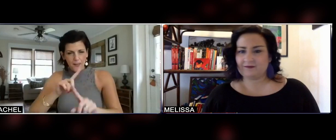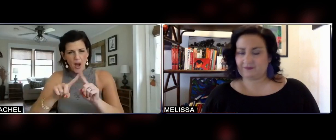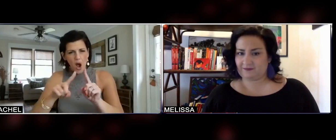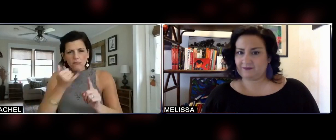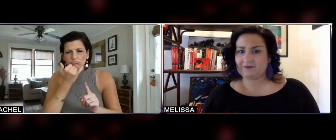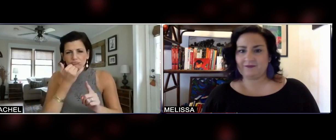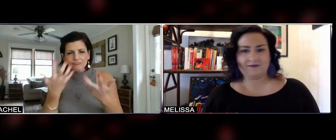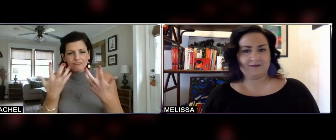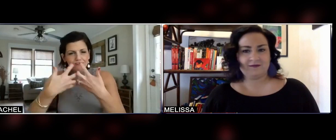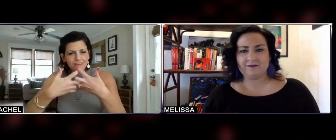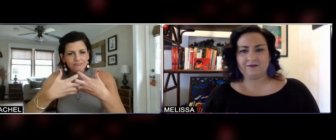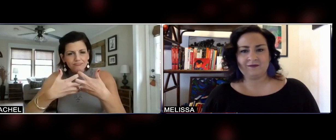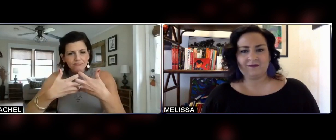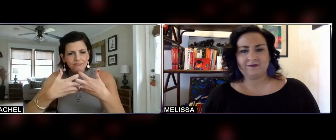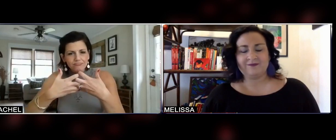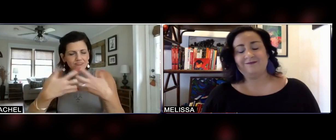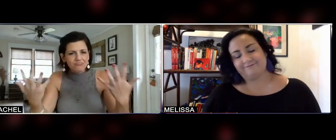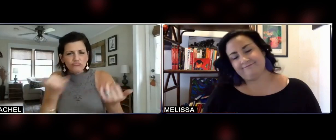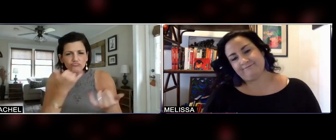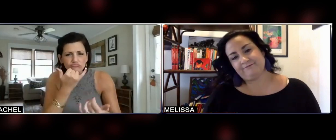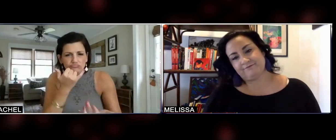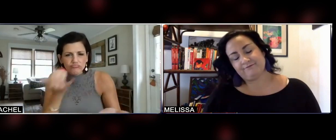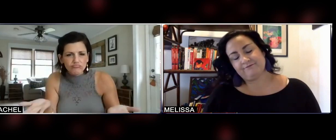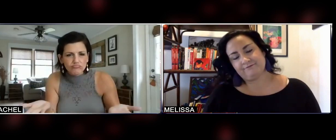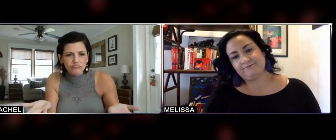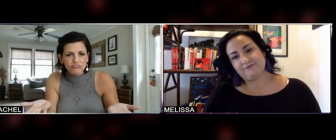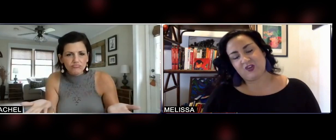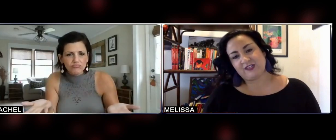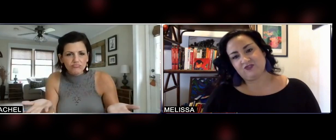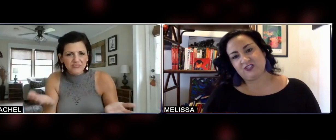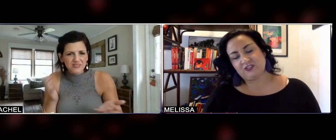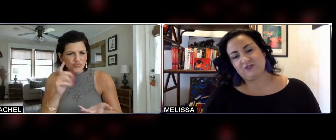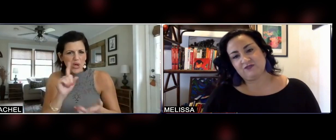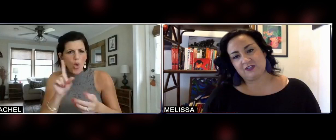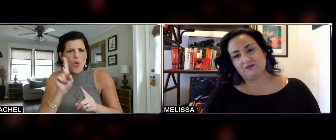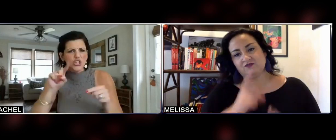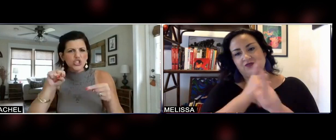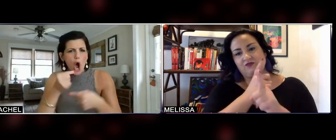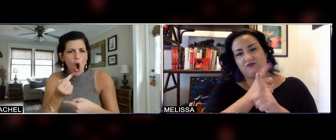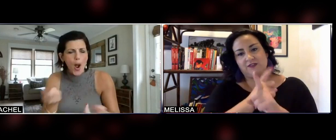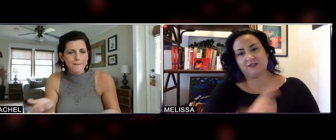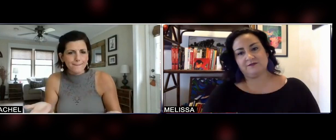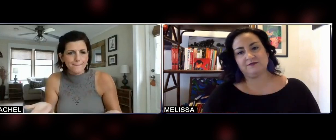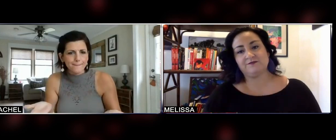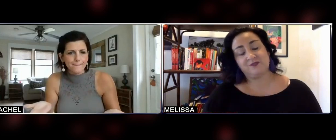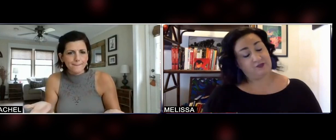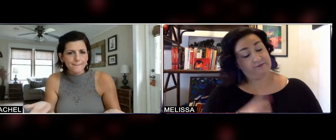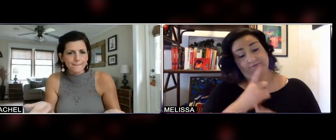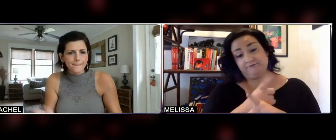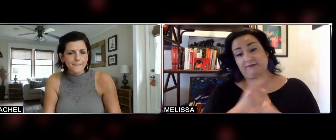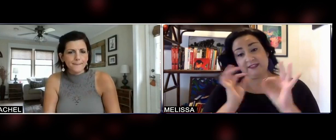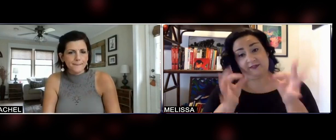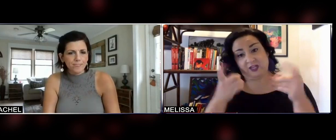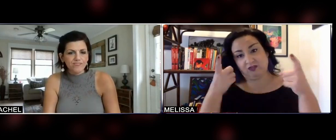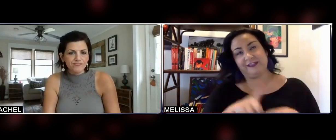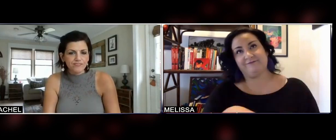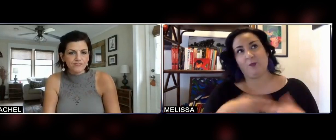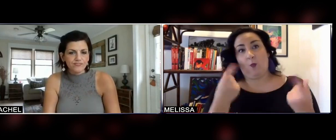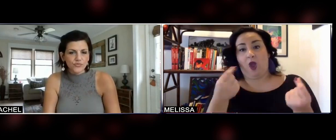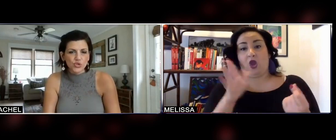That's fine, but why not get the best of both worlds? Where's the harm? Right. Definitely agree.